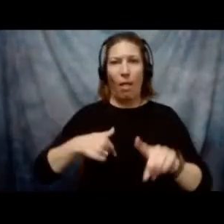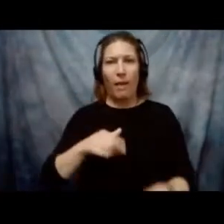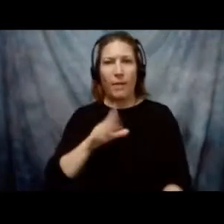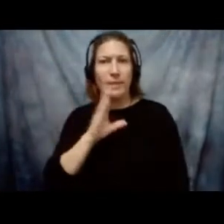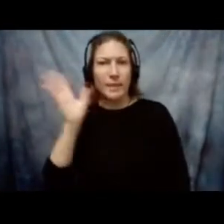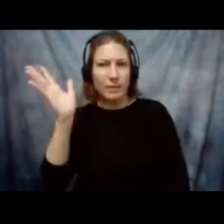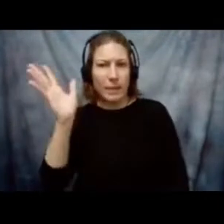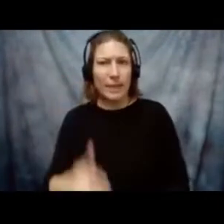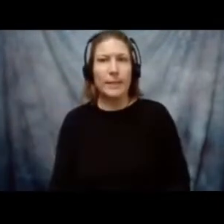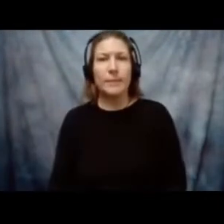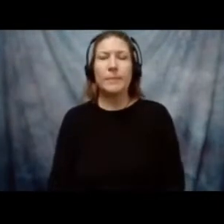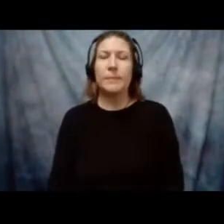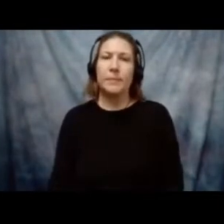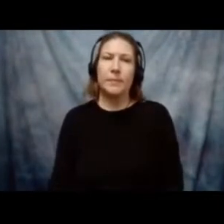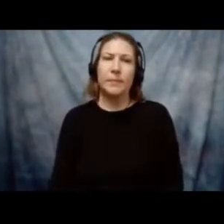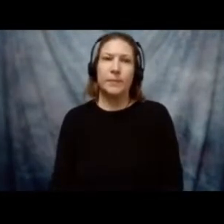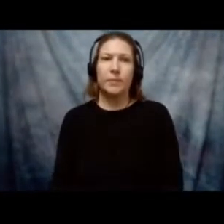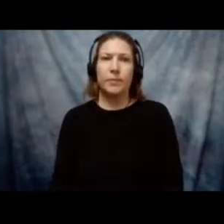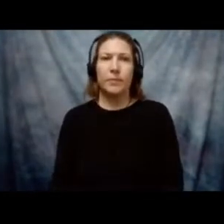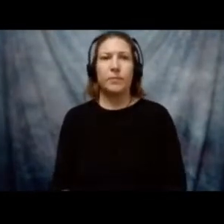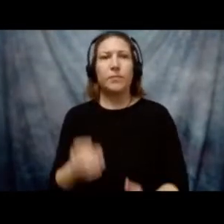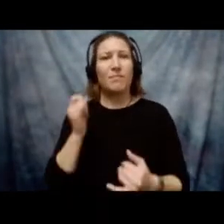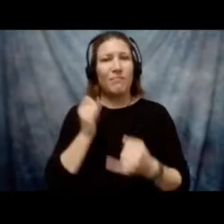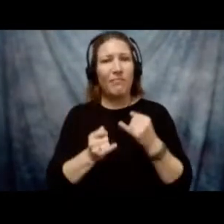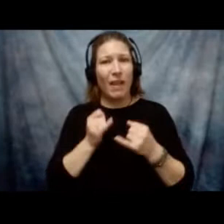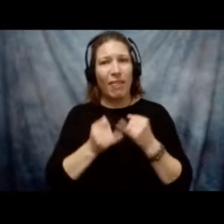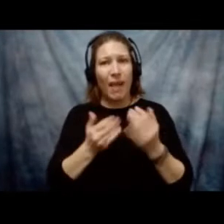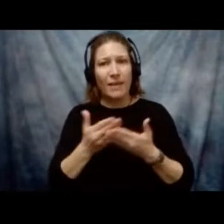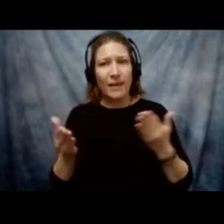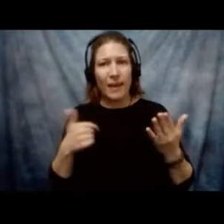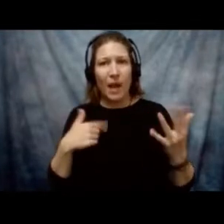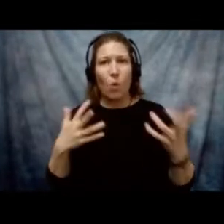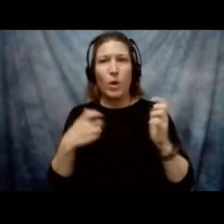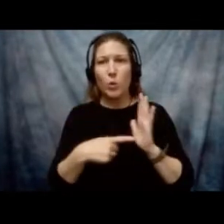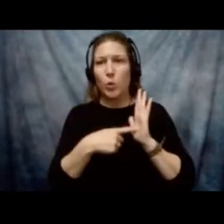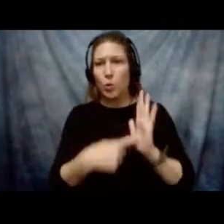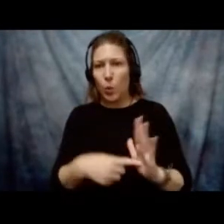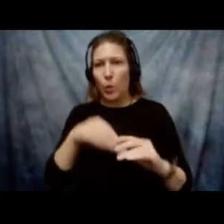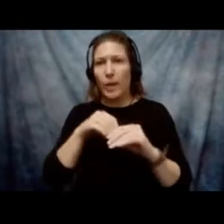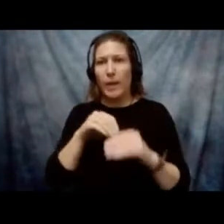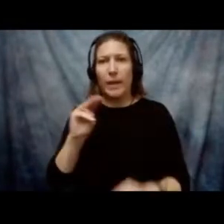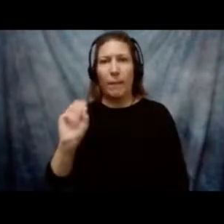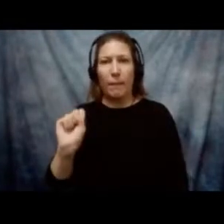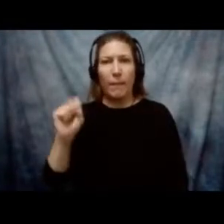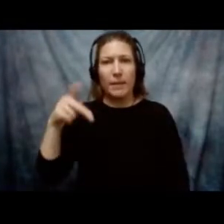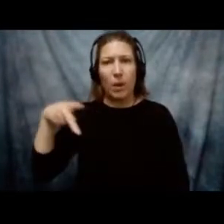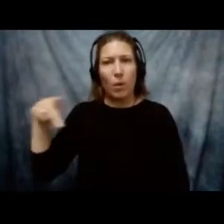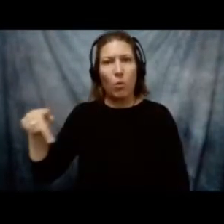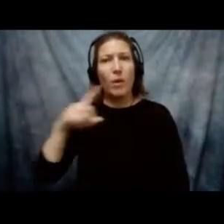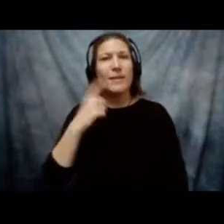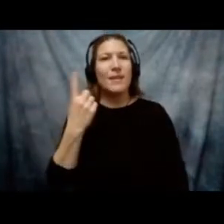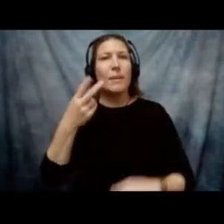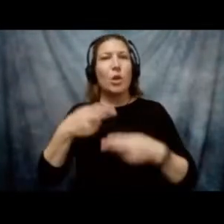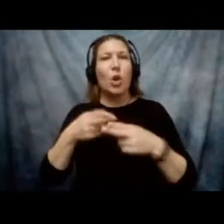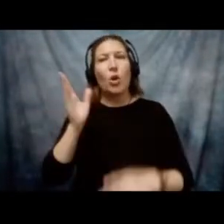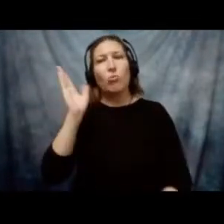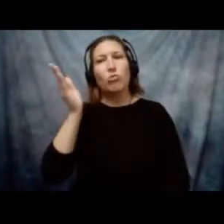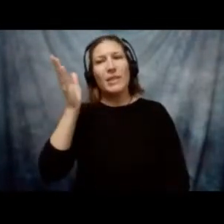and the last thing that i want to show you in microsoft powerpoint is something called the presenter coach and this is really useful for people who